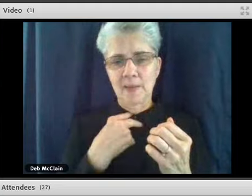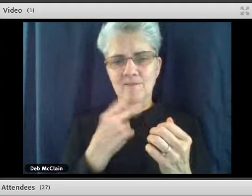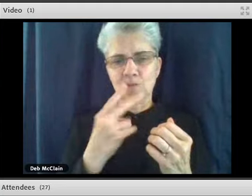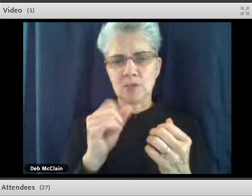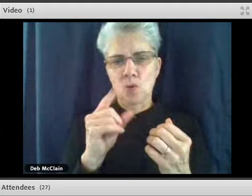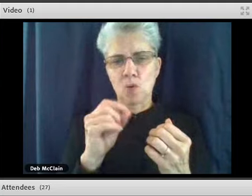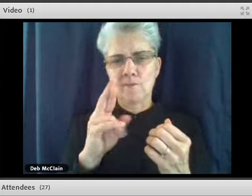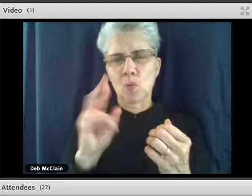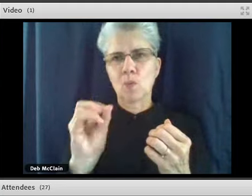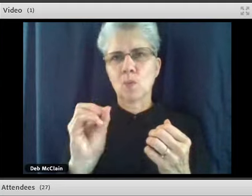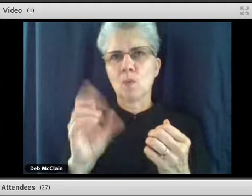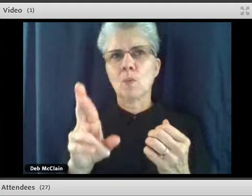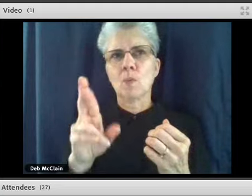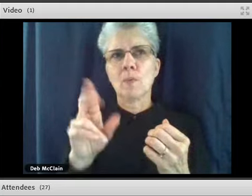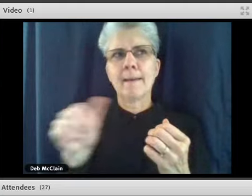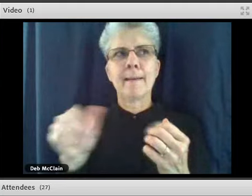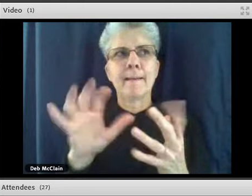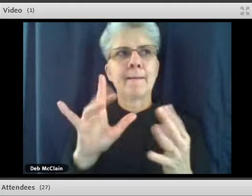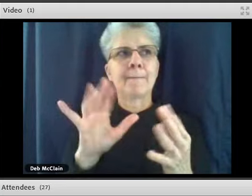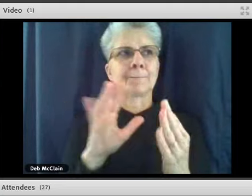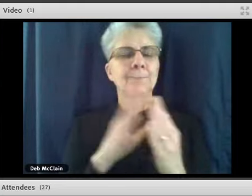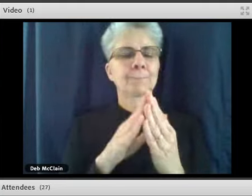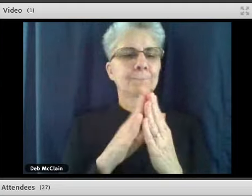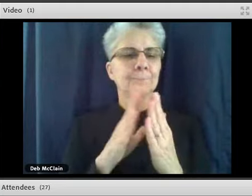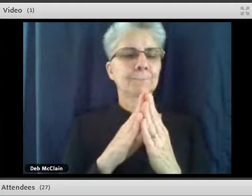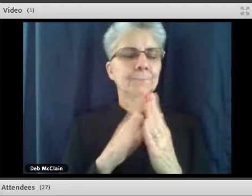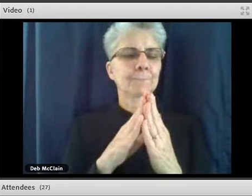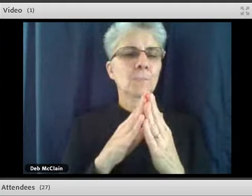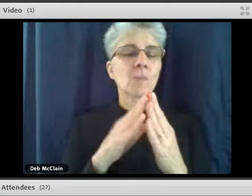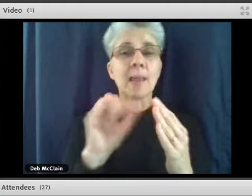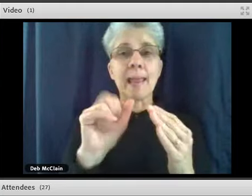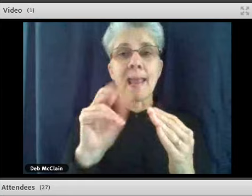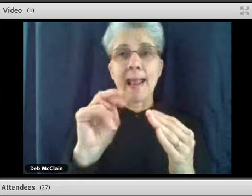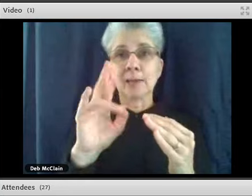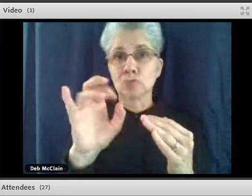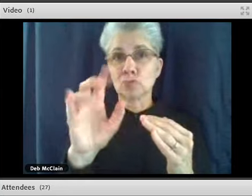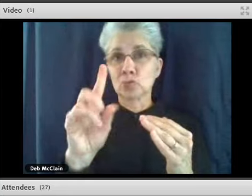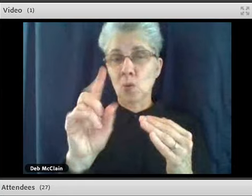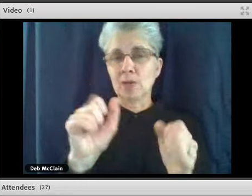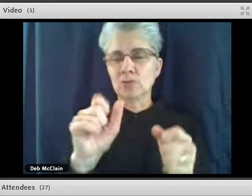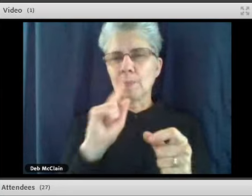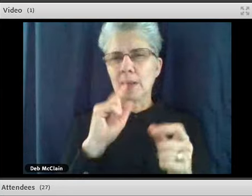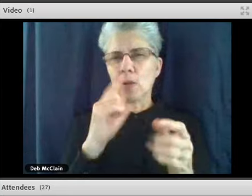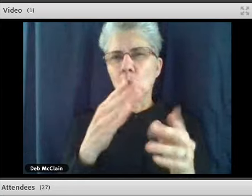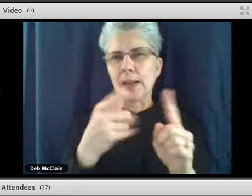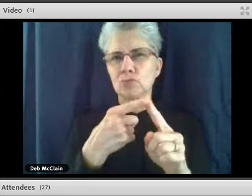Because if she has a tablet, there should be a voiceover, or a...